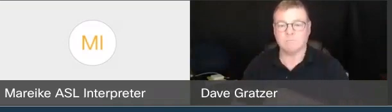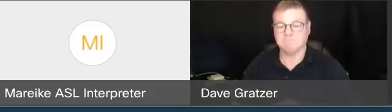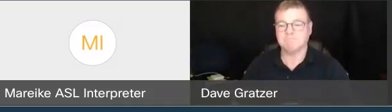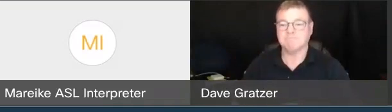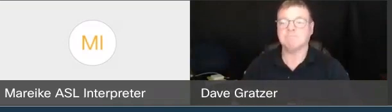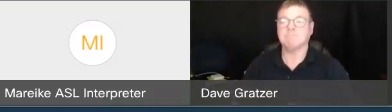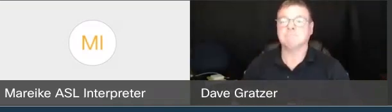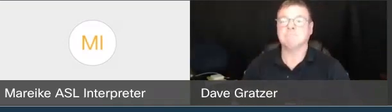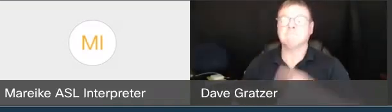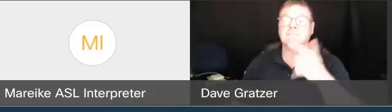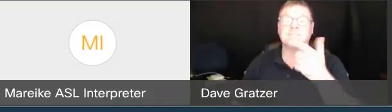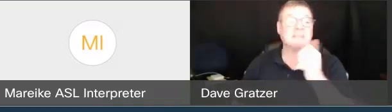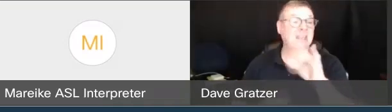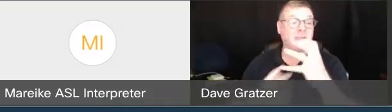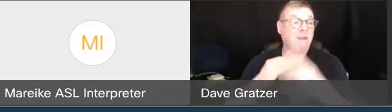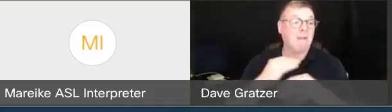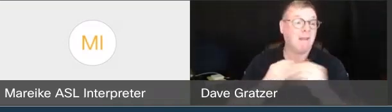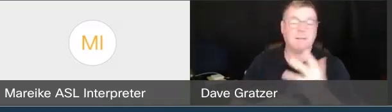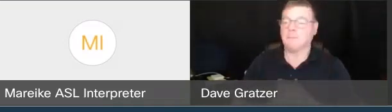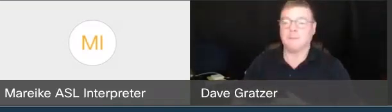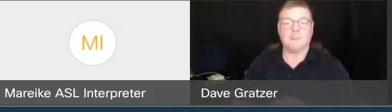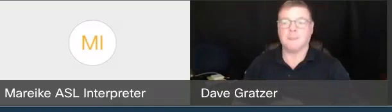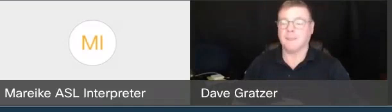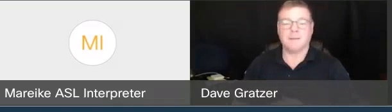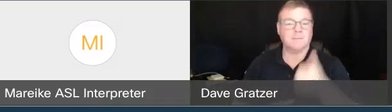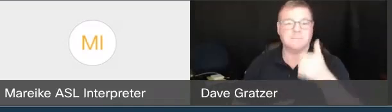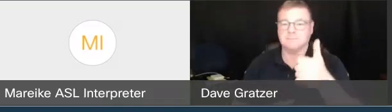know if you want to add anything under that. - No, that thought that was terrific. And that